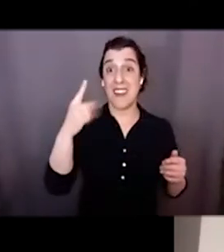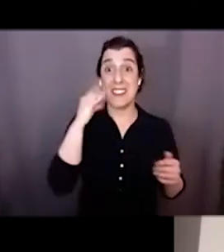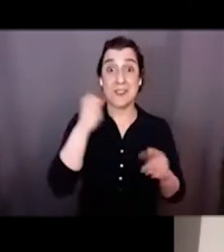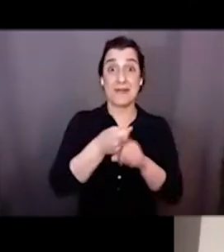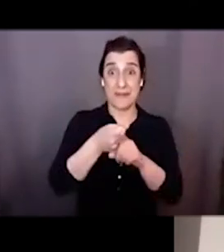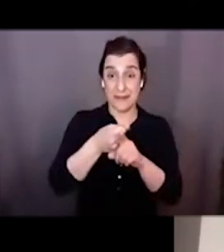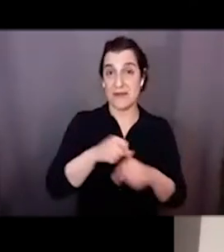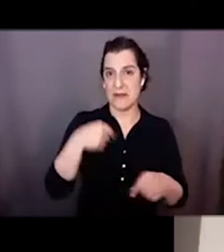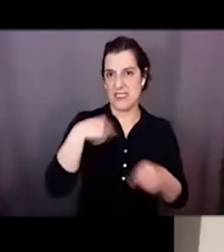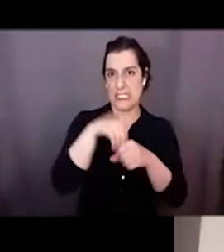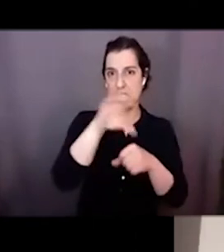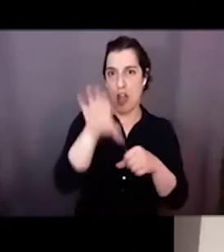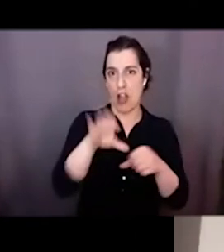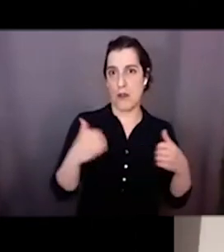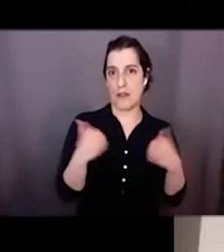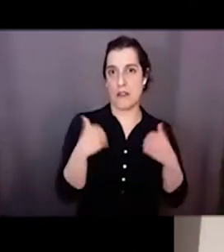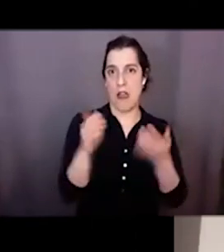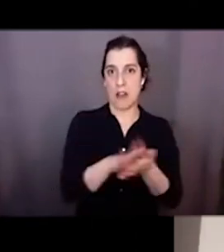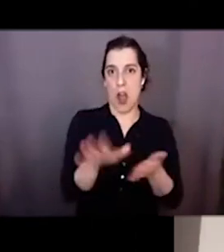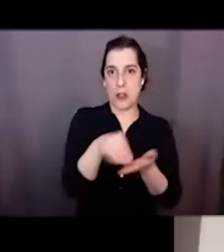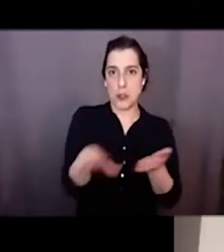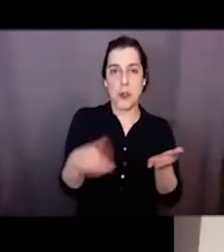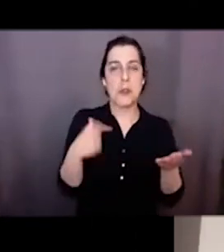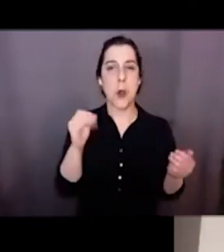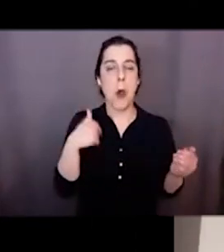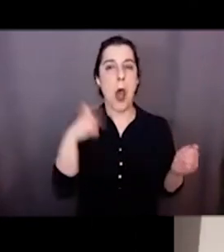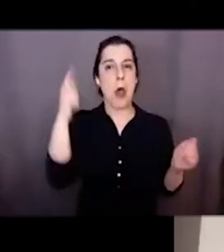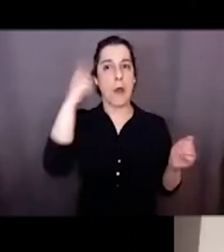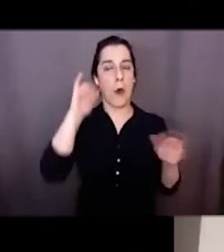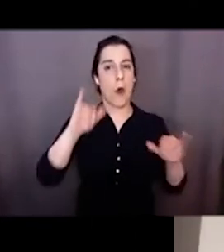So I thought I had a bit of a sense of a hostility against the marginalized